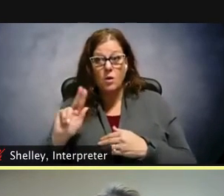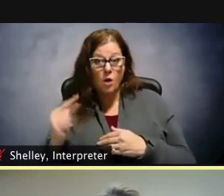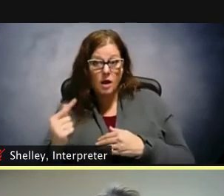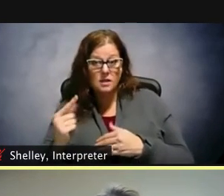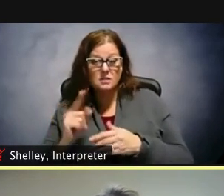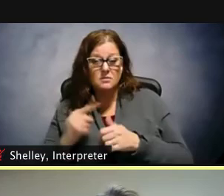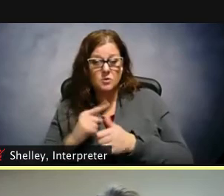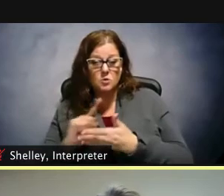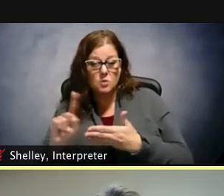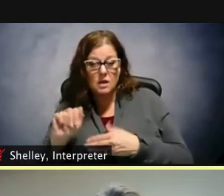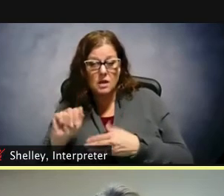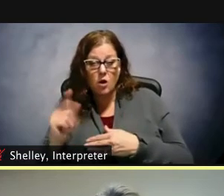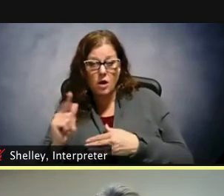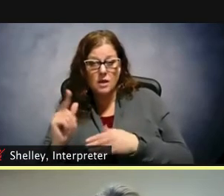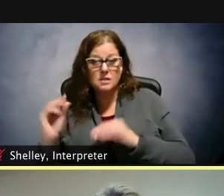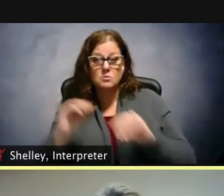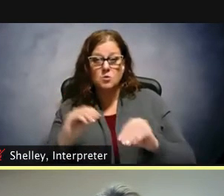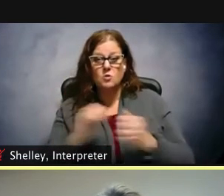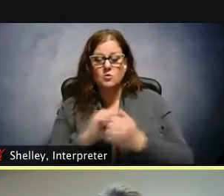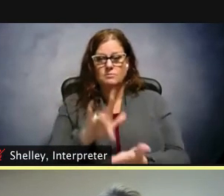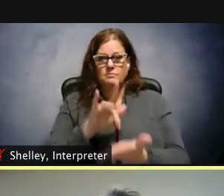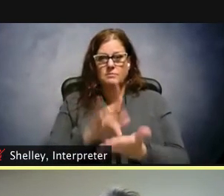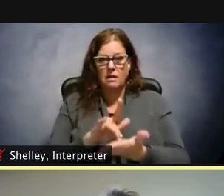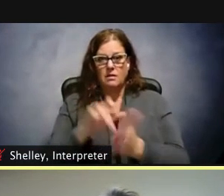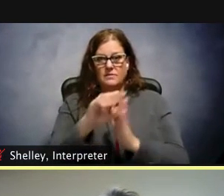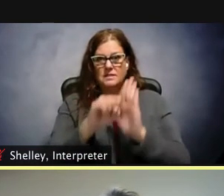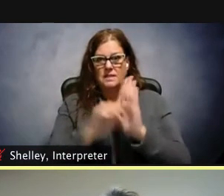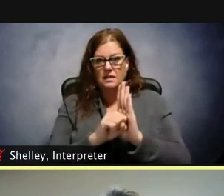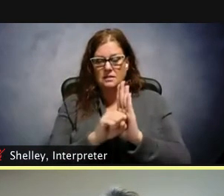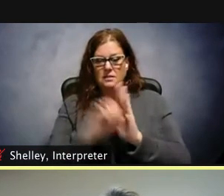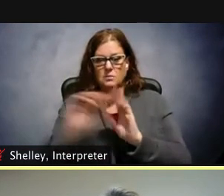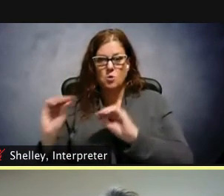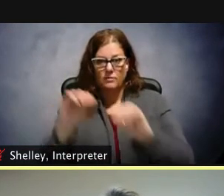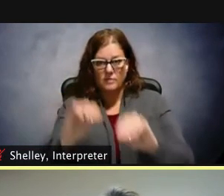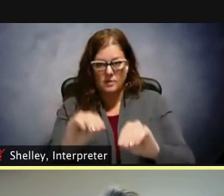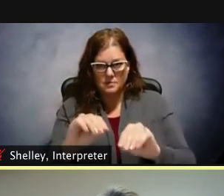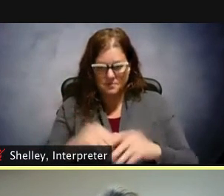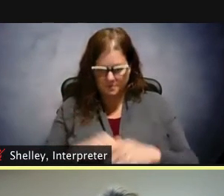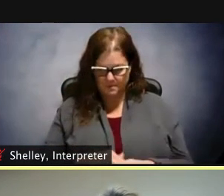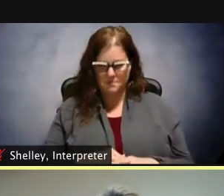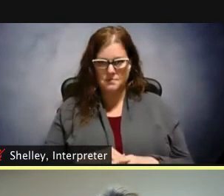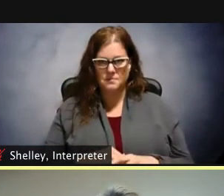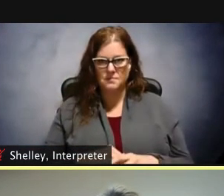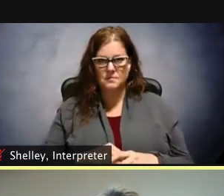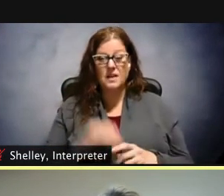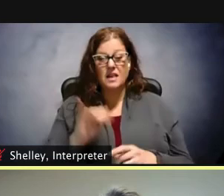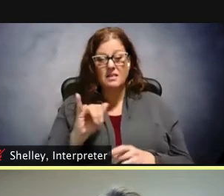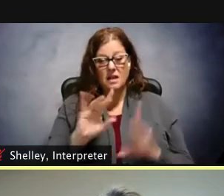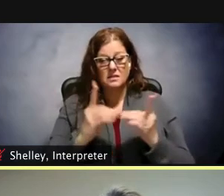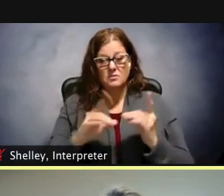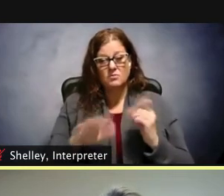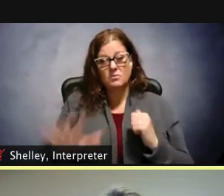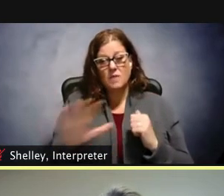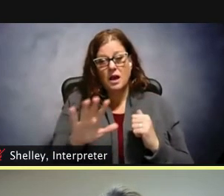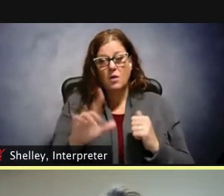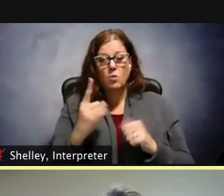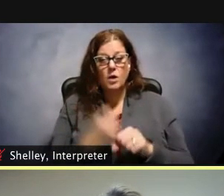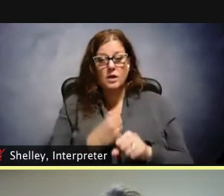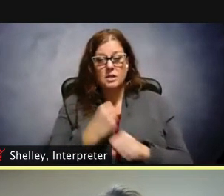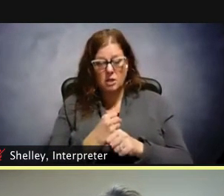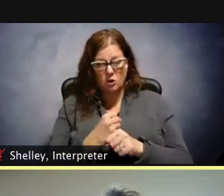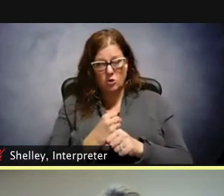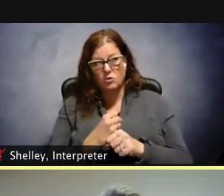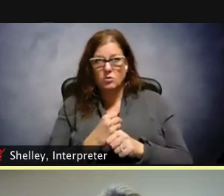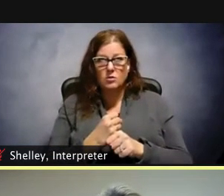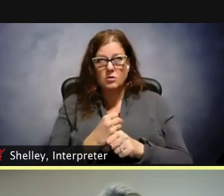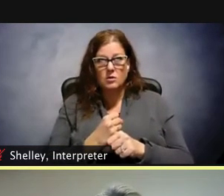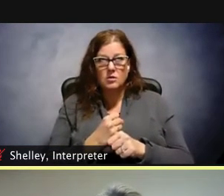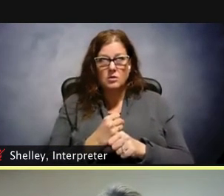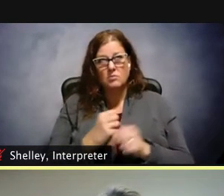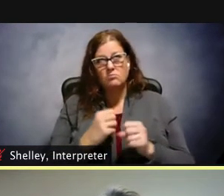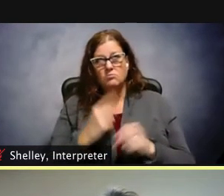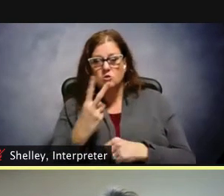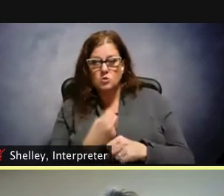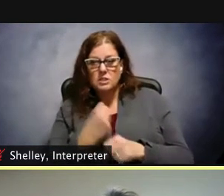moved to the center of the state. So they were in that district for about a year to two years. And